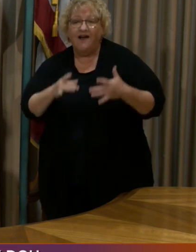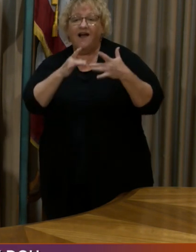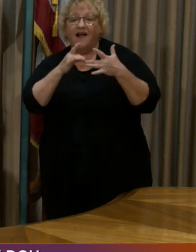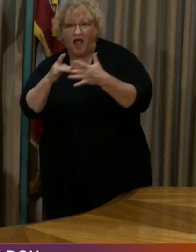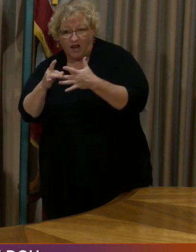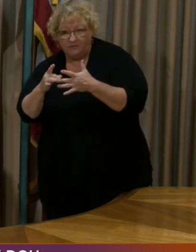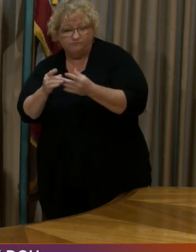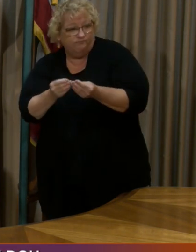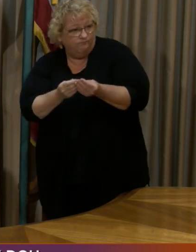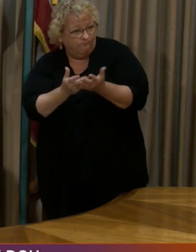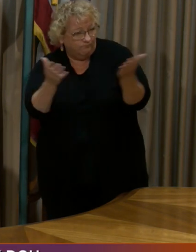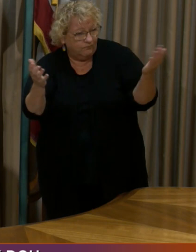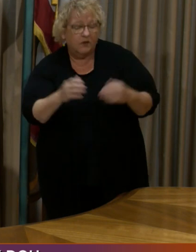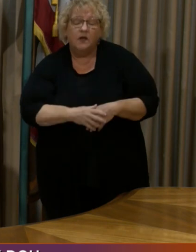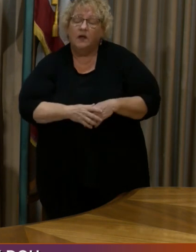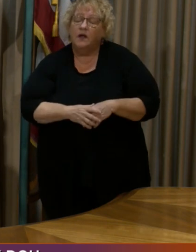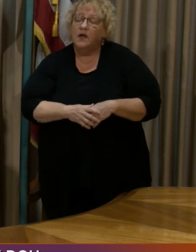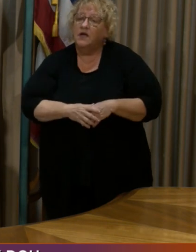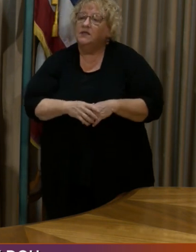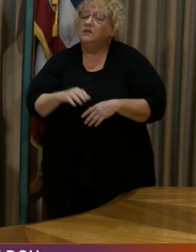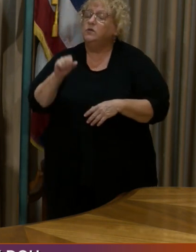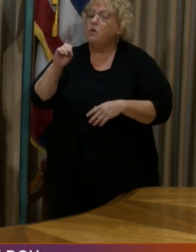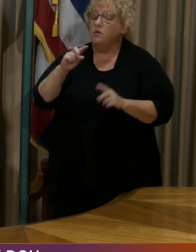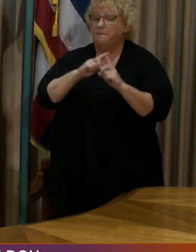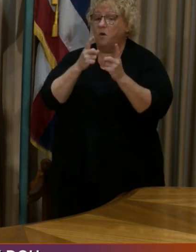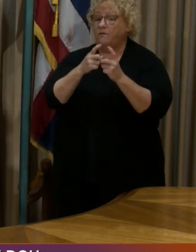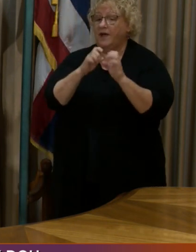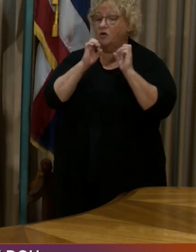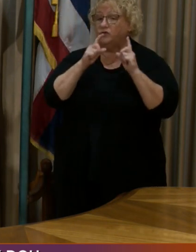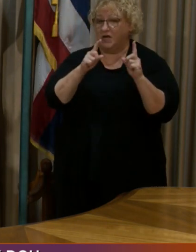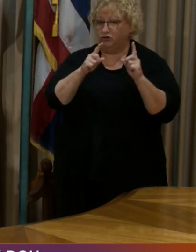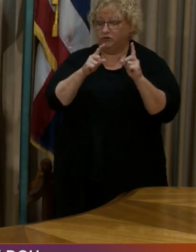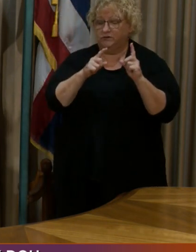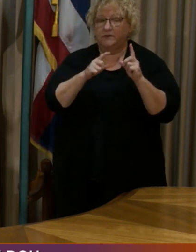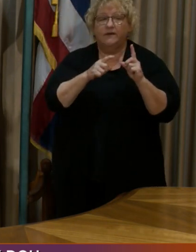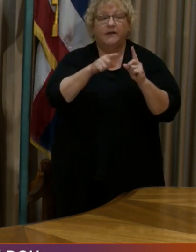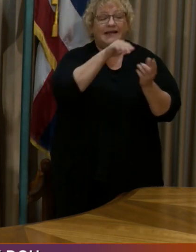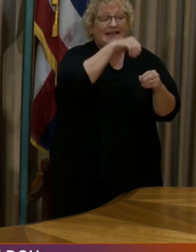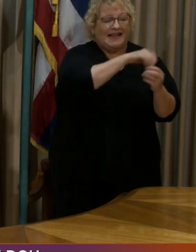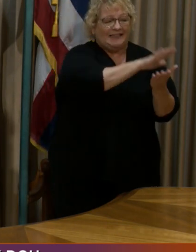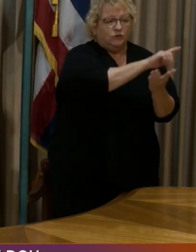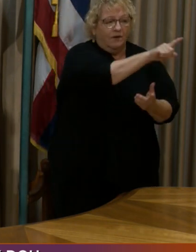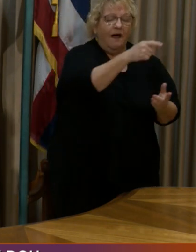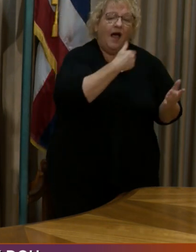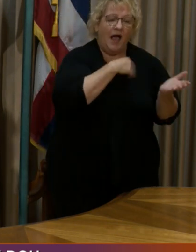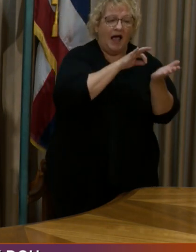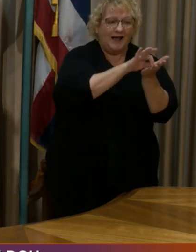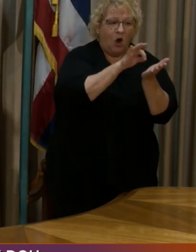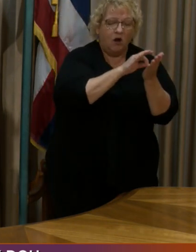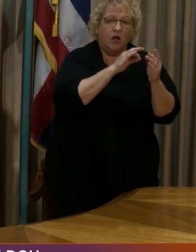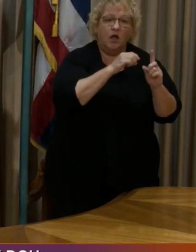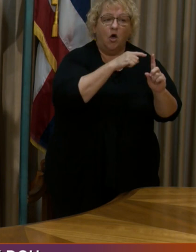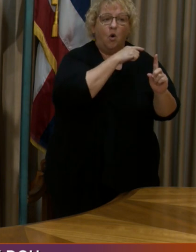WELL THE RELEASE OF THESE NUDES, UH GUIDELINES CHANGE THE WAY THE DEPARTMENT OF IF YOU CHOOSE TO